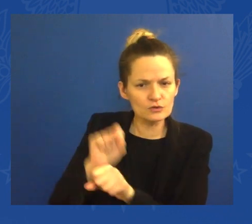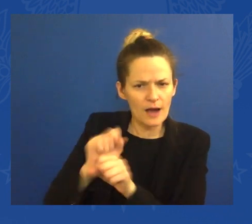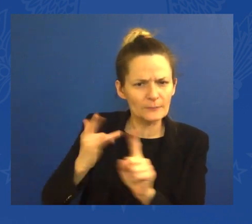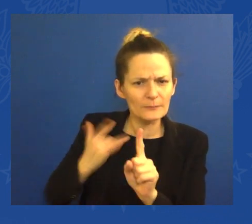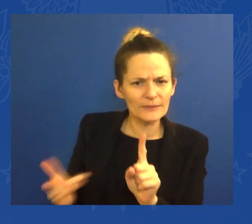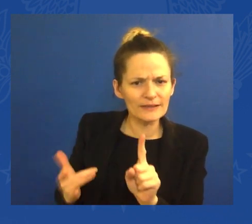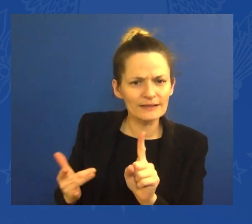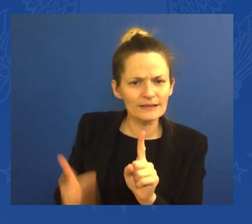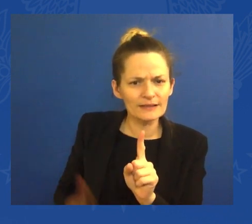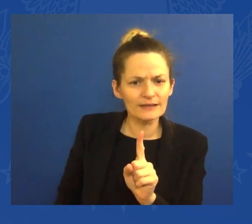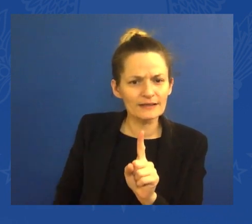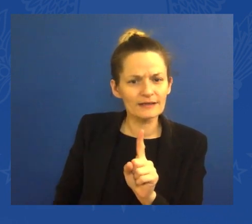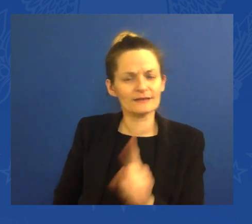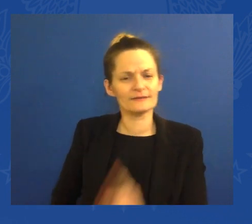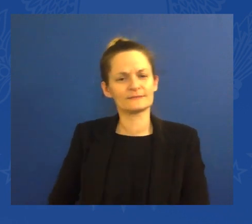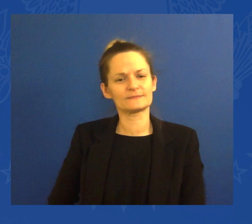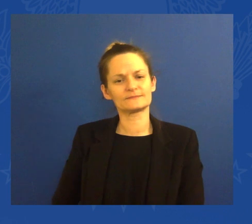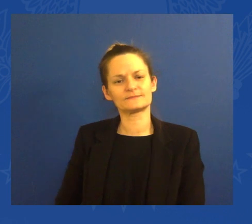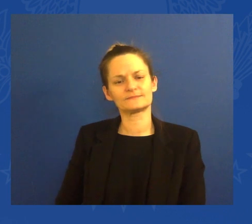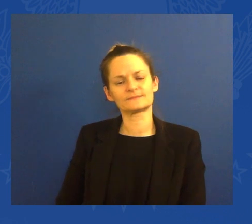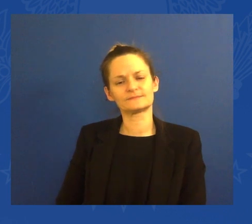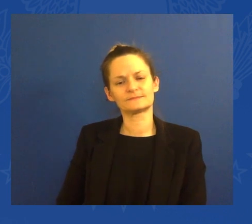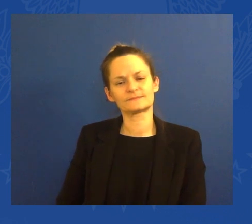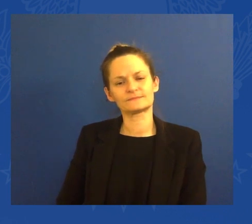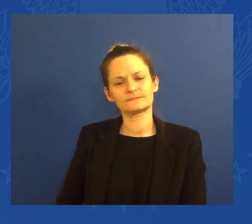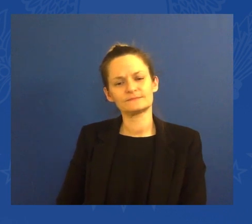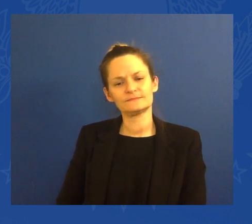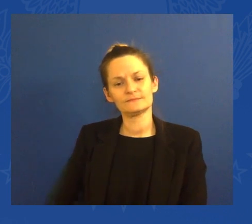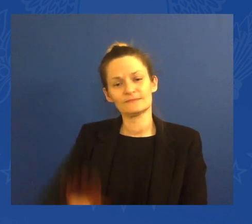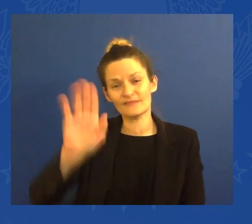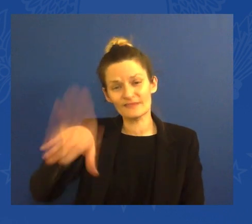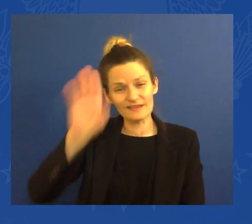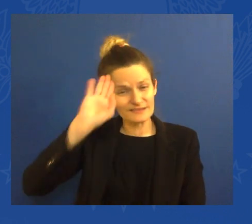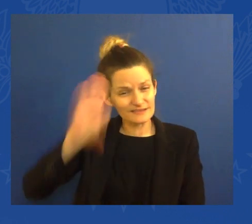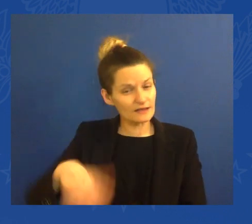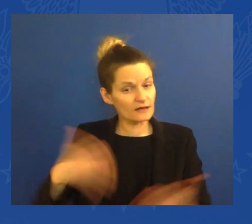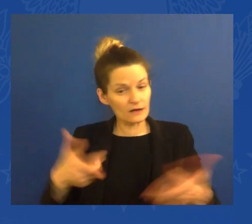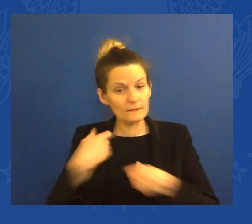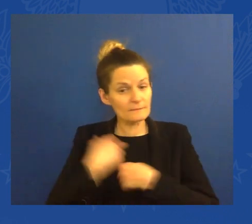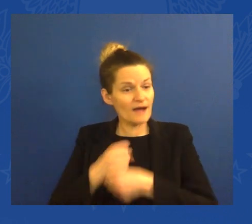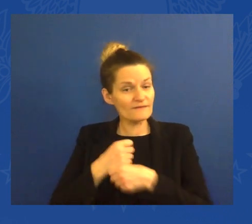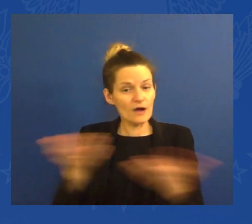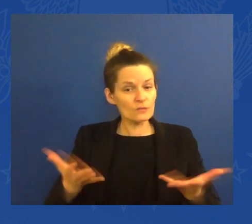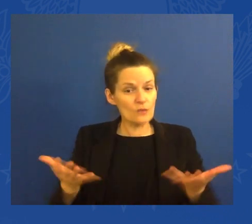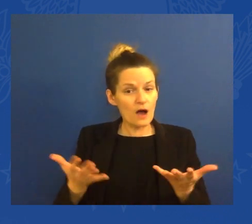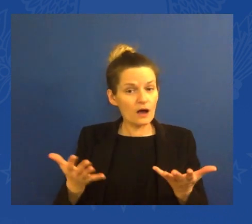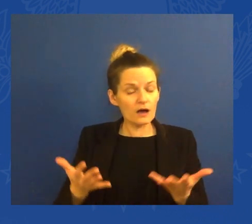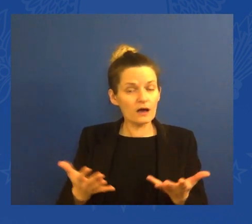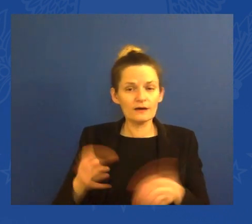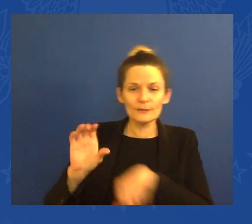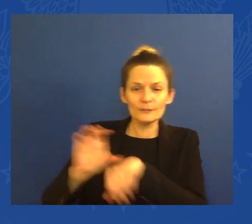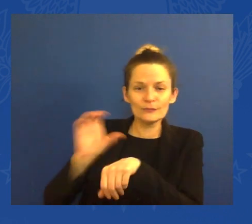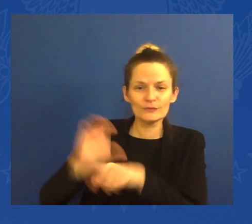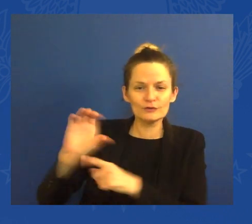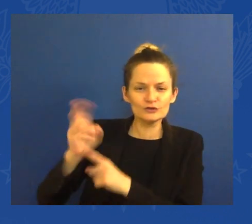making a computer chip the size of a fingertip that power the world and our everyday lives -- smartphones, the Internet,